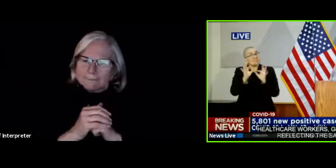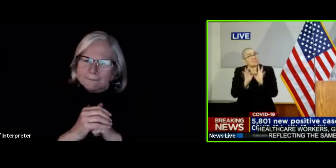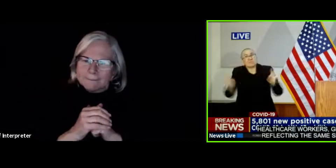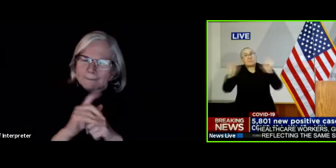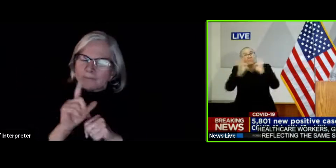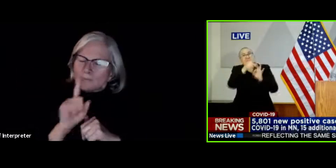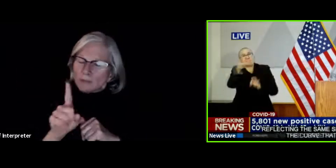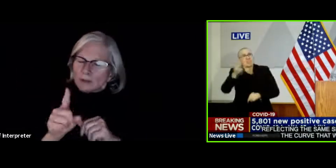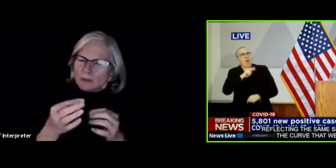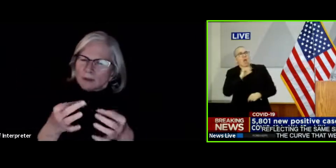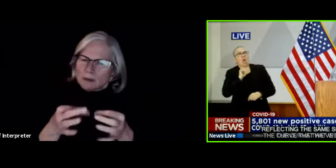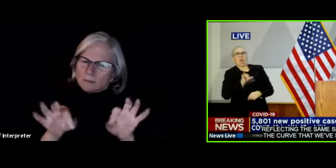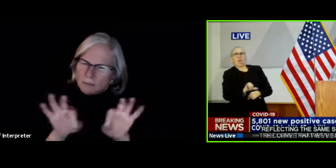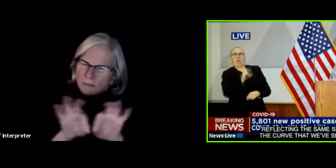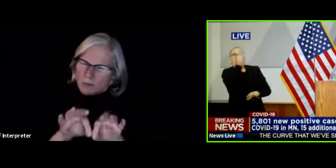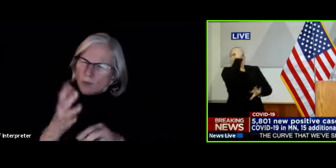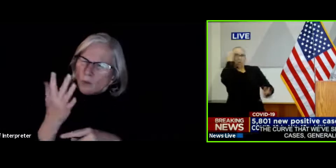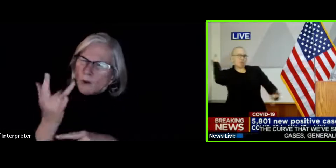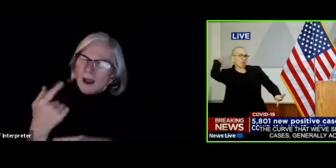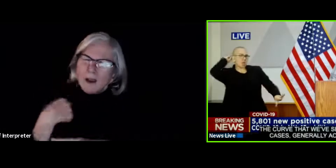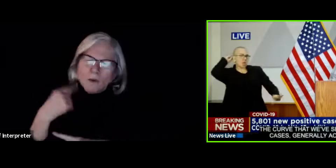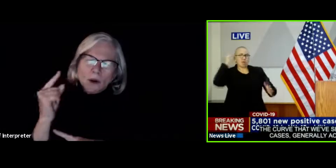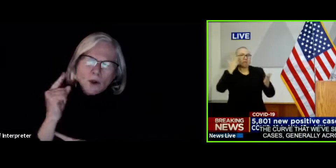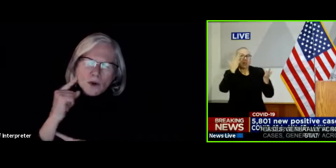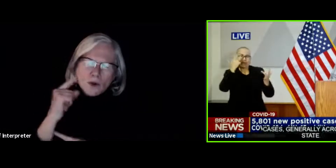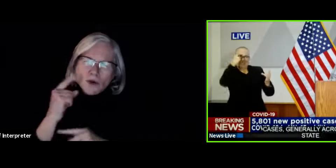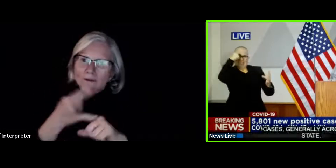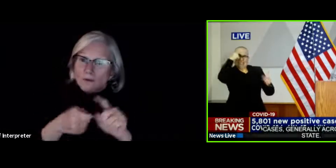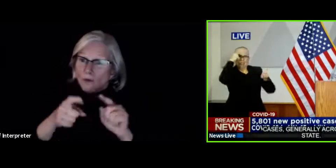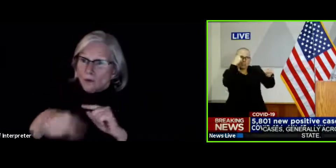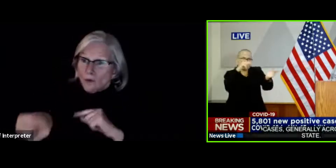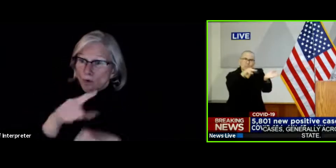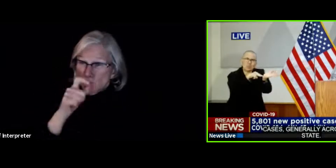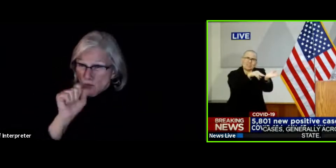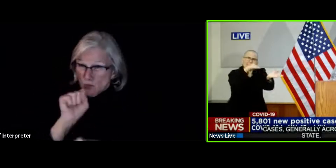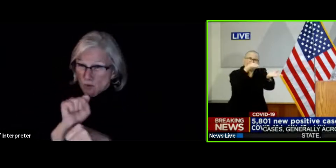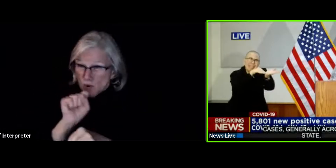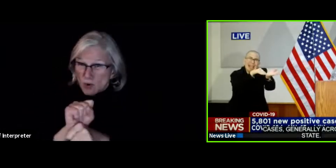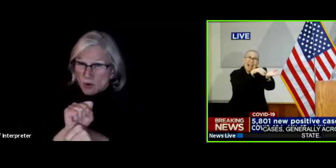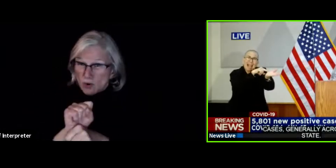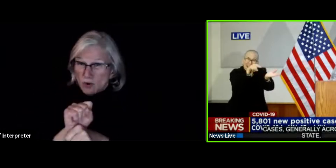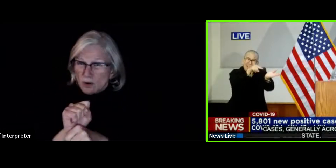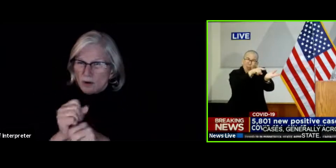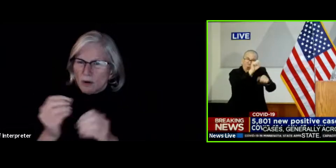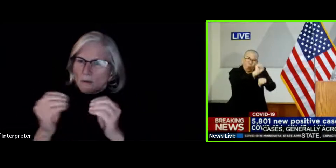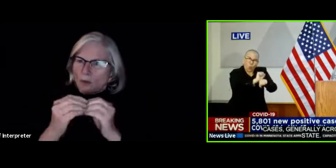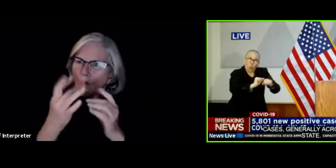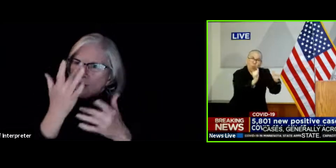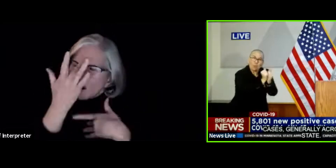DIRECTLY FROM THE CARE-GIVERS, AS MORE AND MORE PEOPLE ARE GETTING SICK AND GOING TO THE HOSPITAL, WE NEEDS THOSE TRAINED PROFESSIONALS